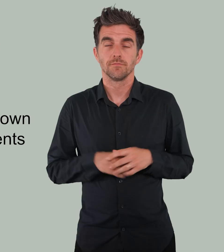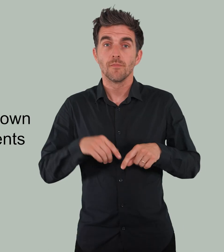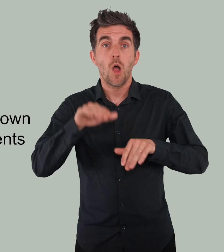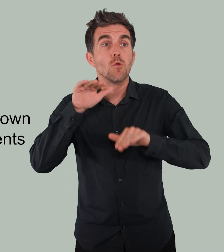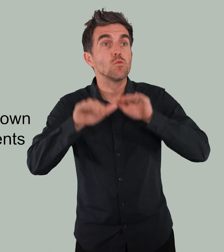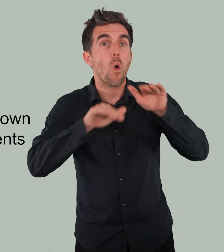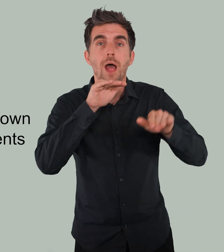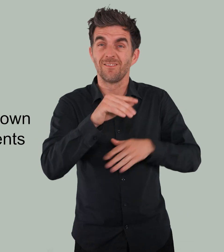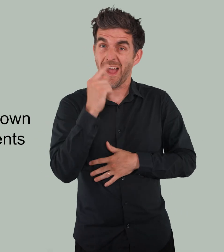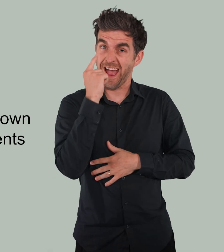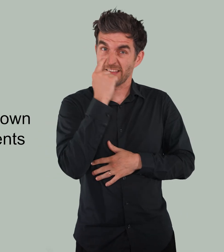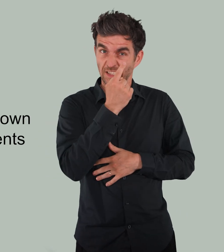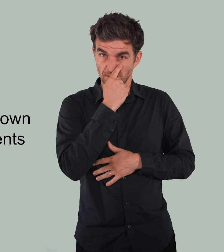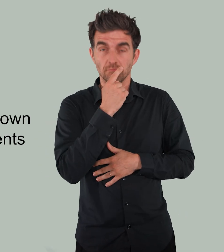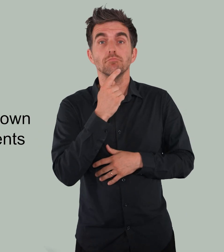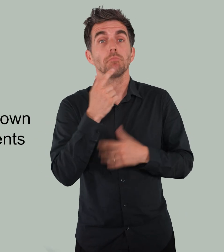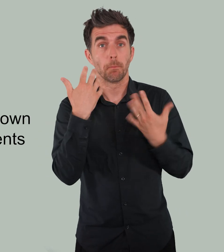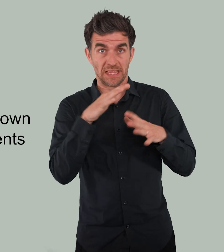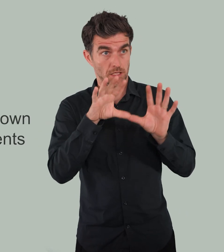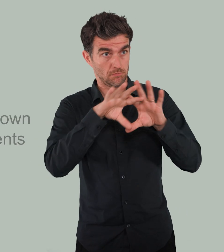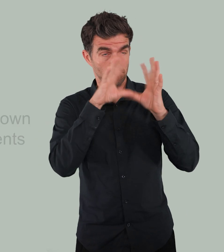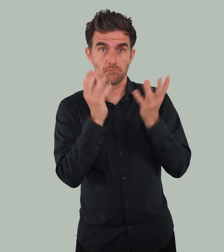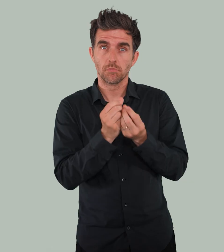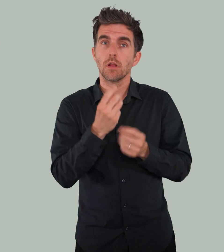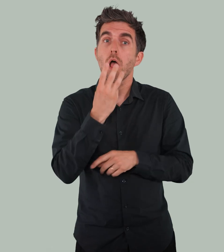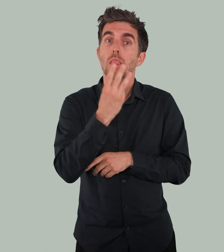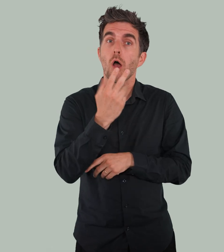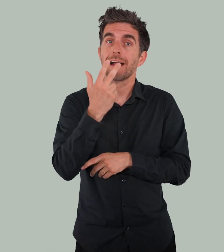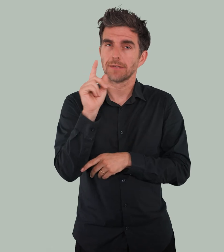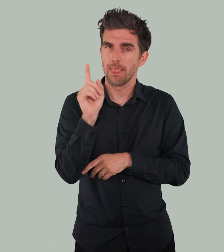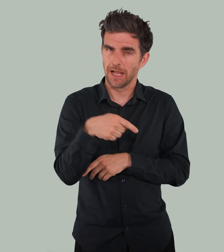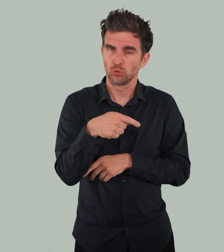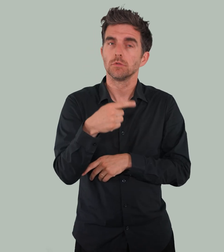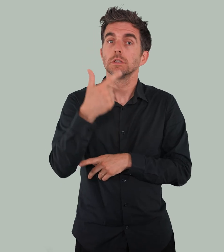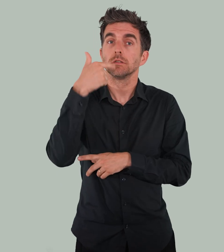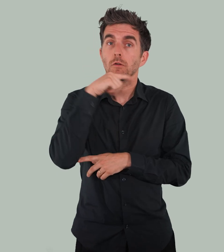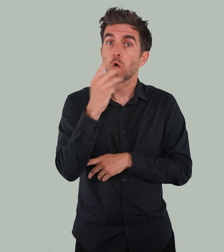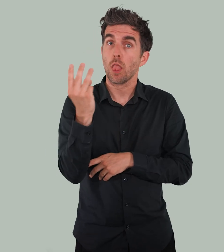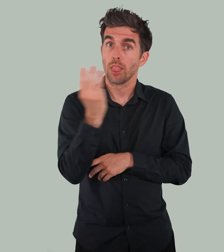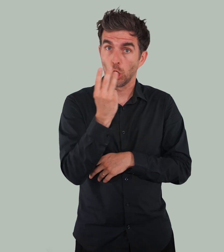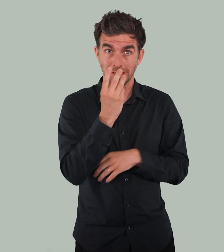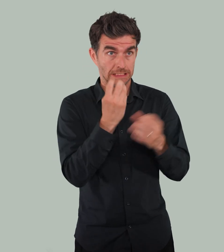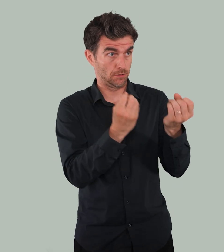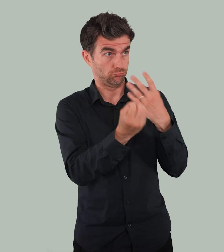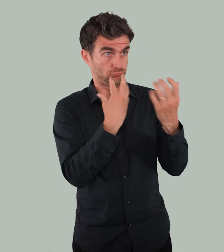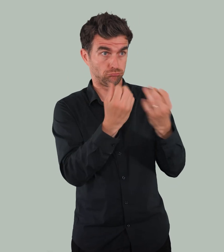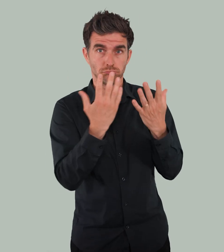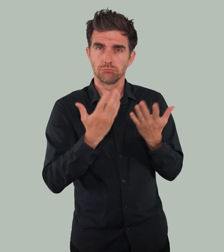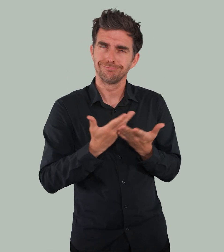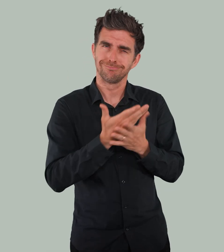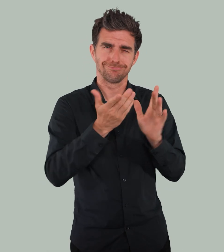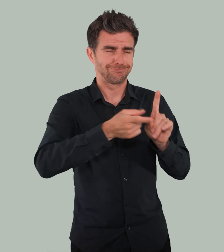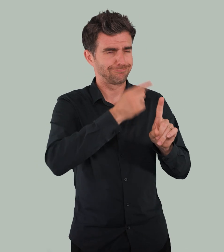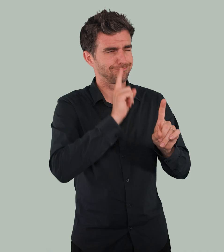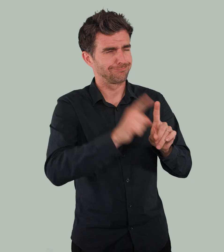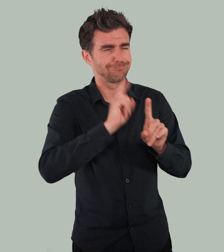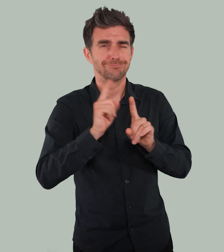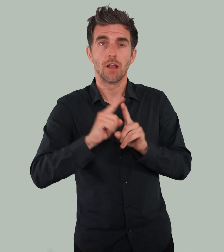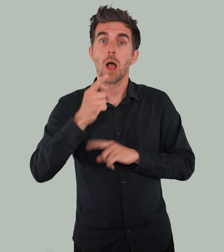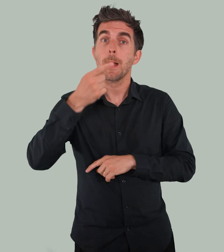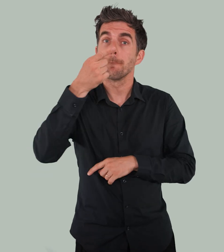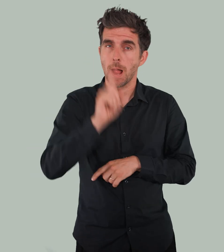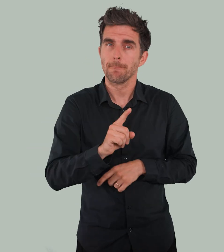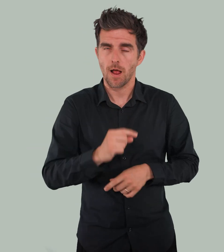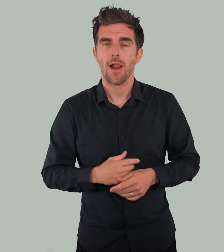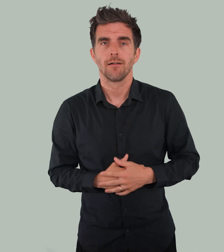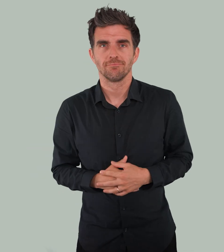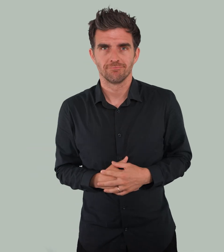8. The Call for Evidence received 38,713 responses from a wide range of people.